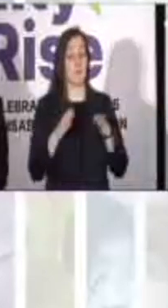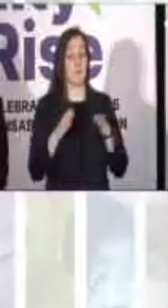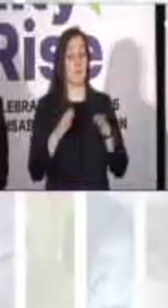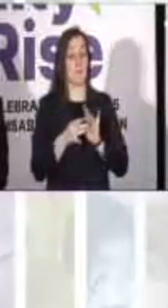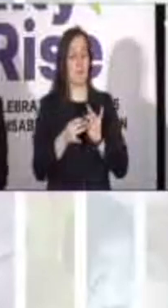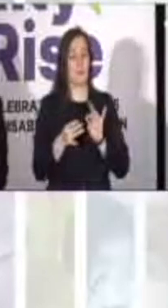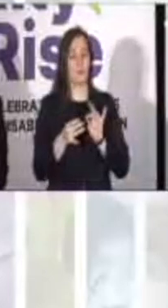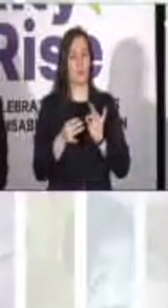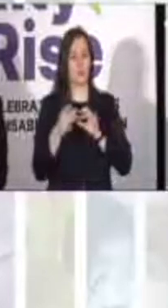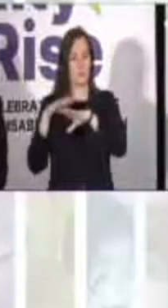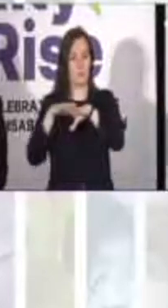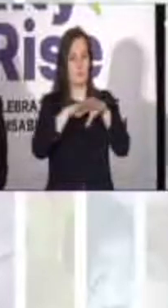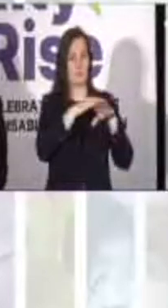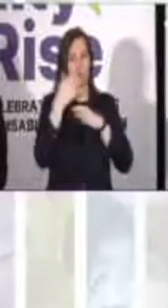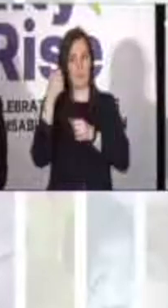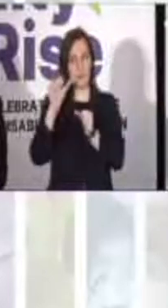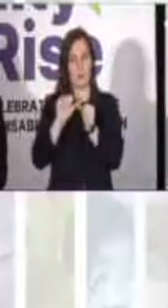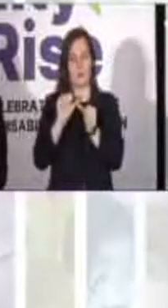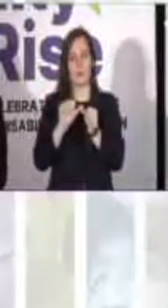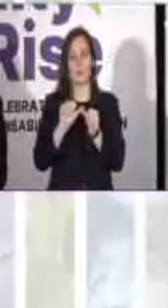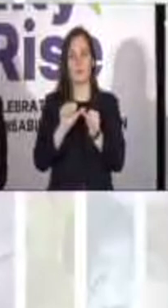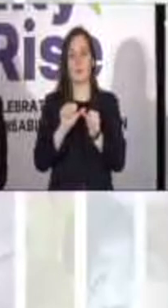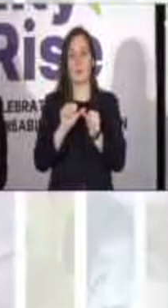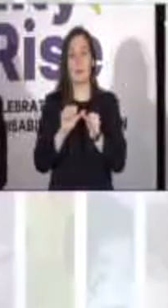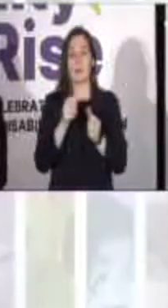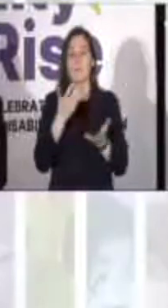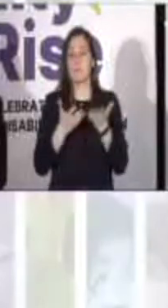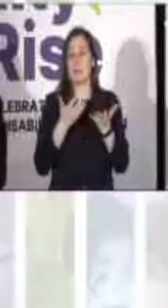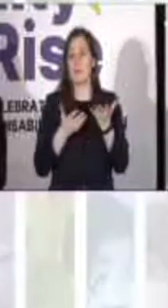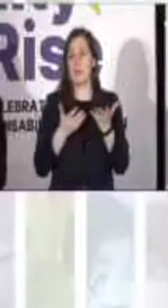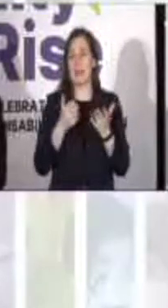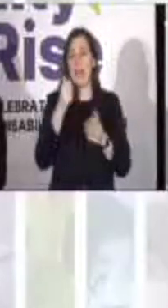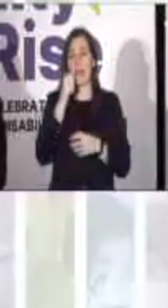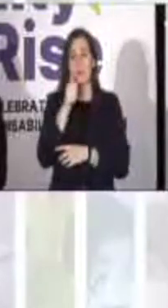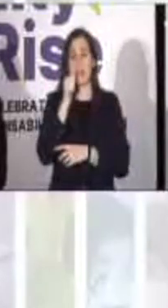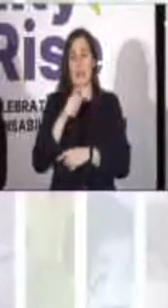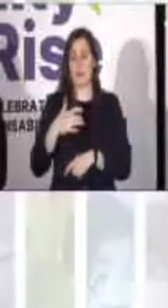SOMETIMES IT CAN BECOME DIFFICULT TO SEE YOU IMPACT ON OTHERS DURING THE DAY TO DAY GRIND.